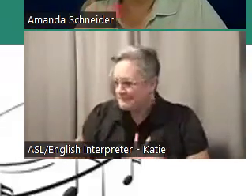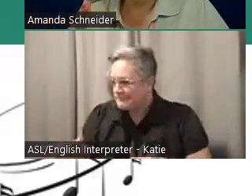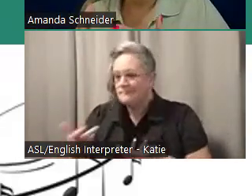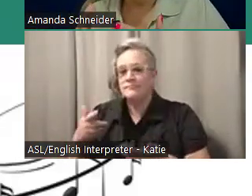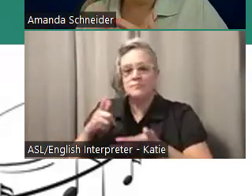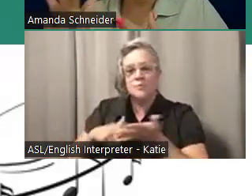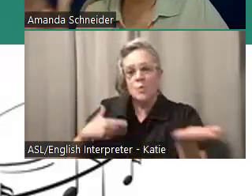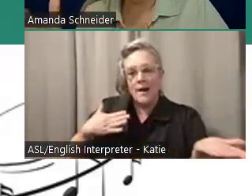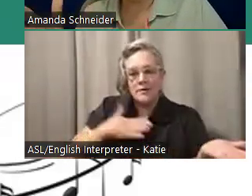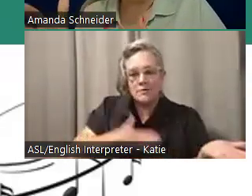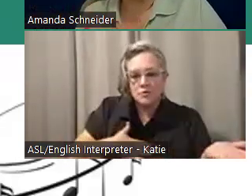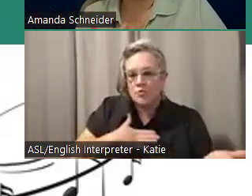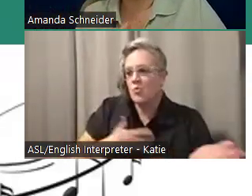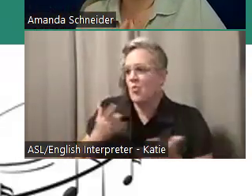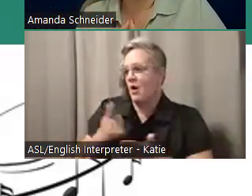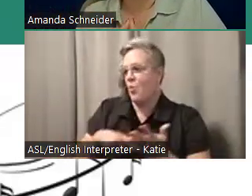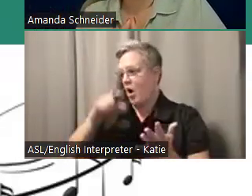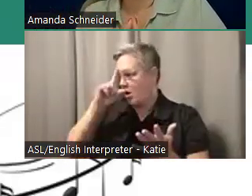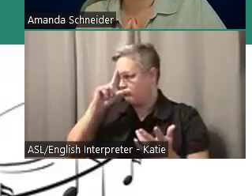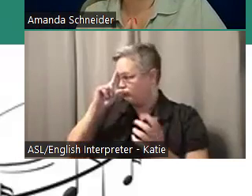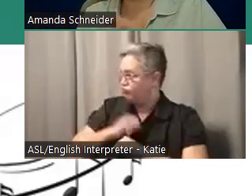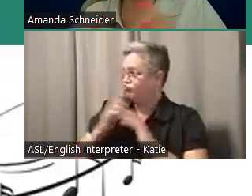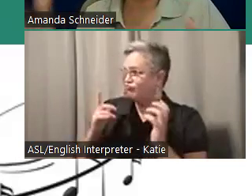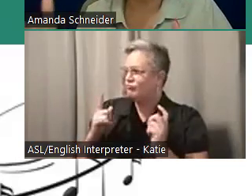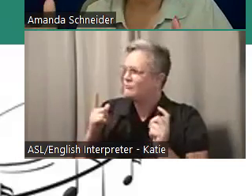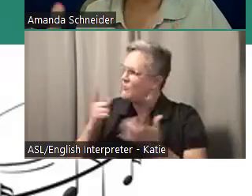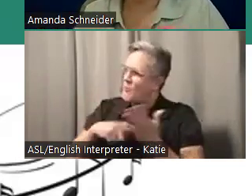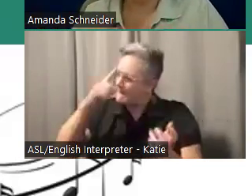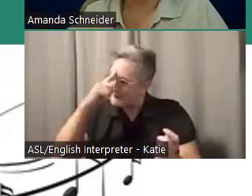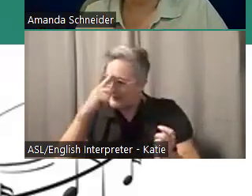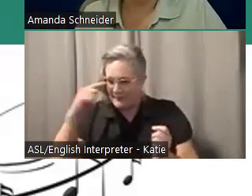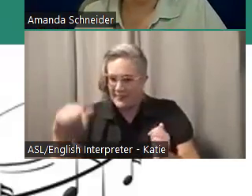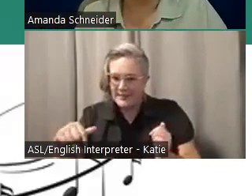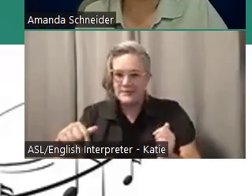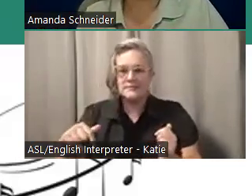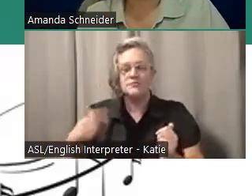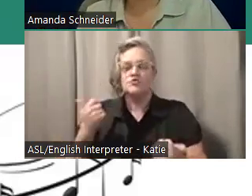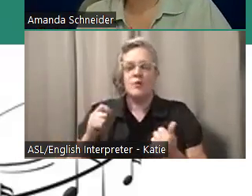What did they… what did they think about a specific thing? And trying to think about varying your question types.